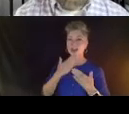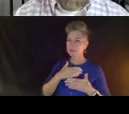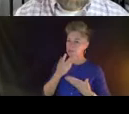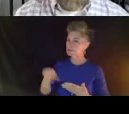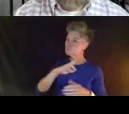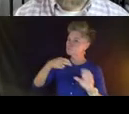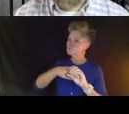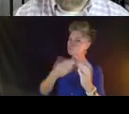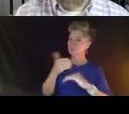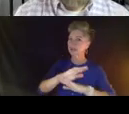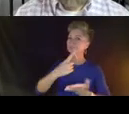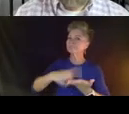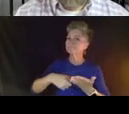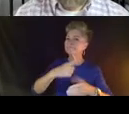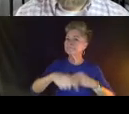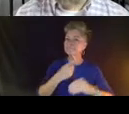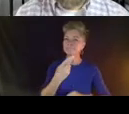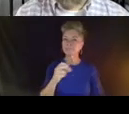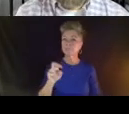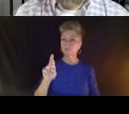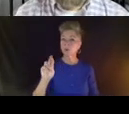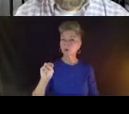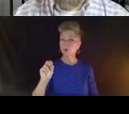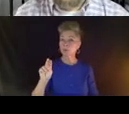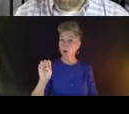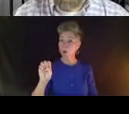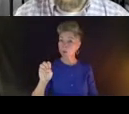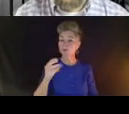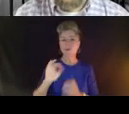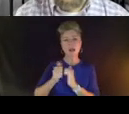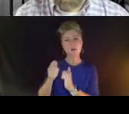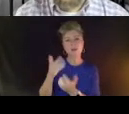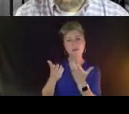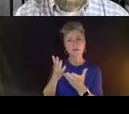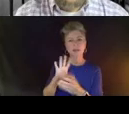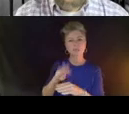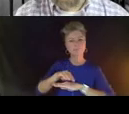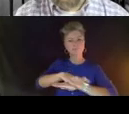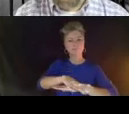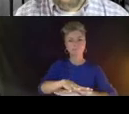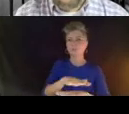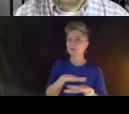and how they might play a role for nonbinary folks, which is a subject that we don't hear a lot about.